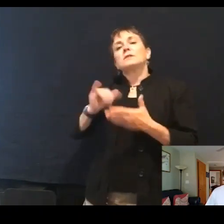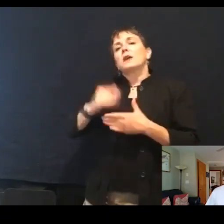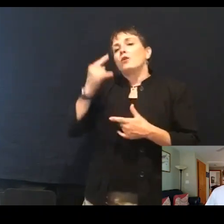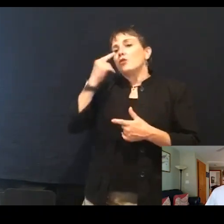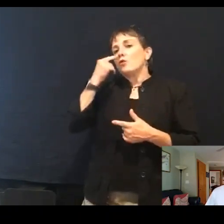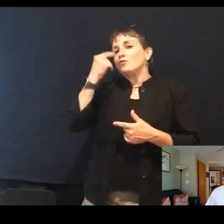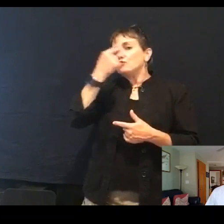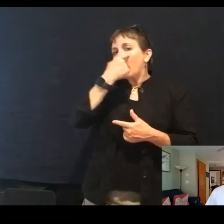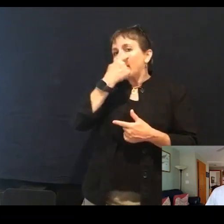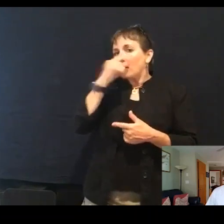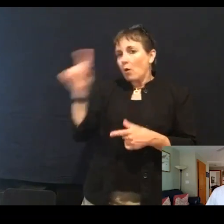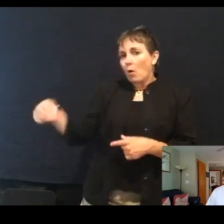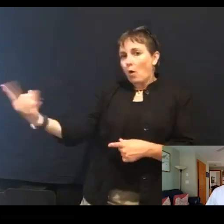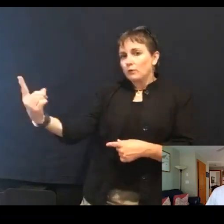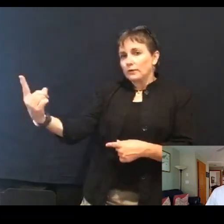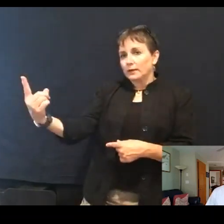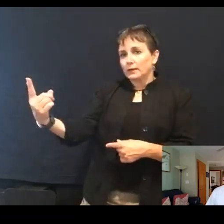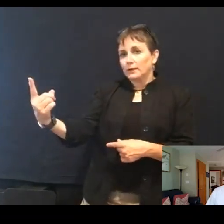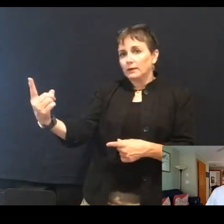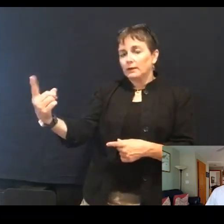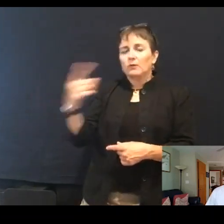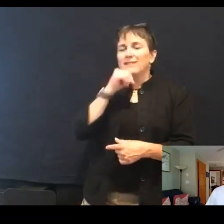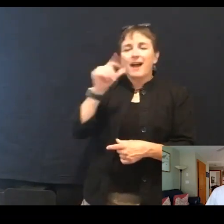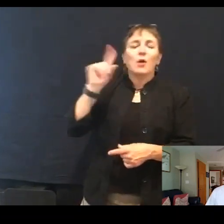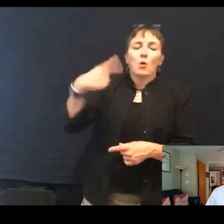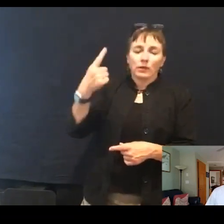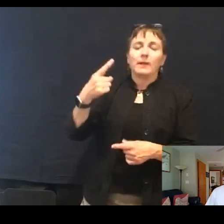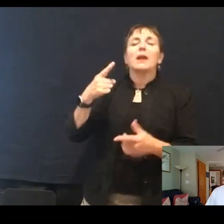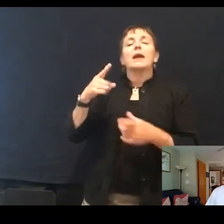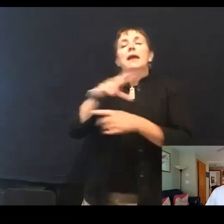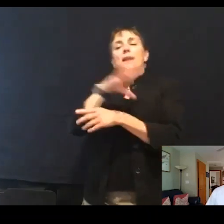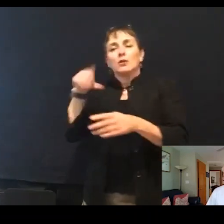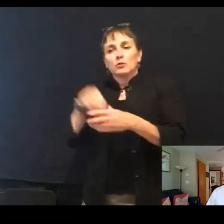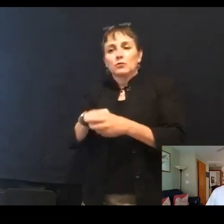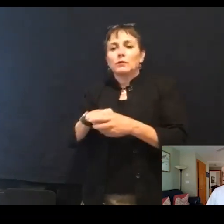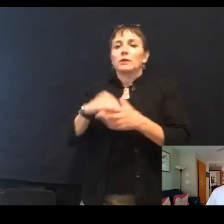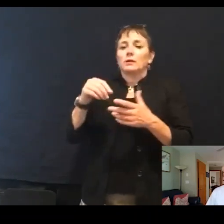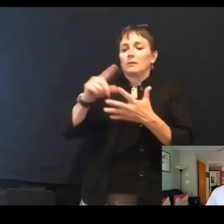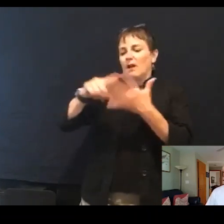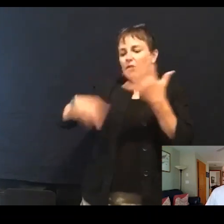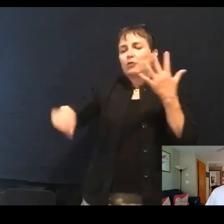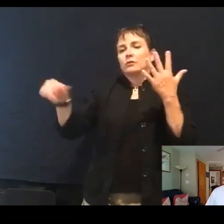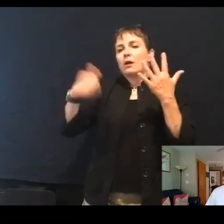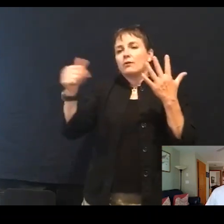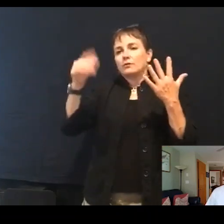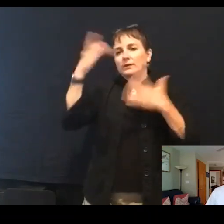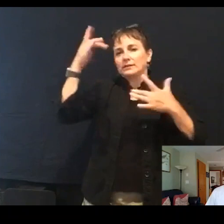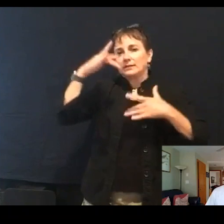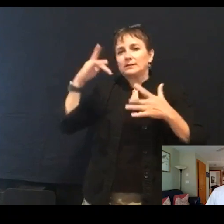only. It focuses on all inherited retinal diseases, including Usher syndrome.